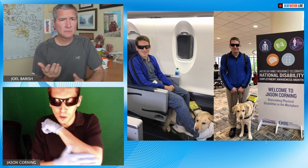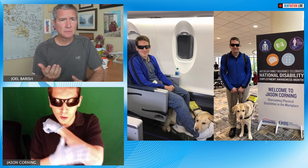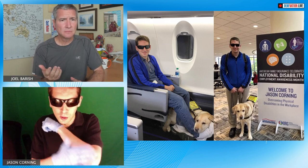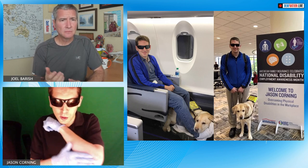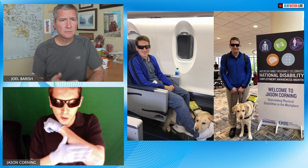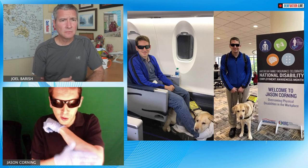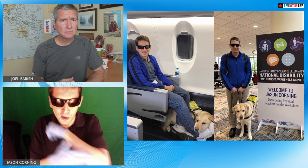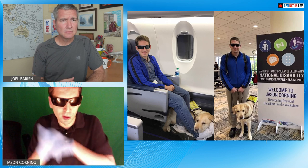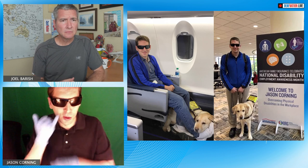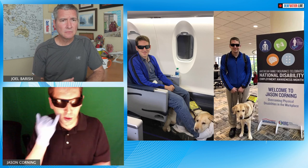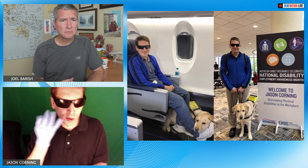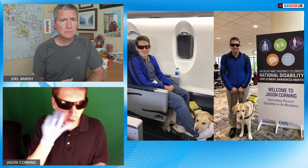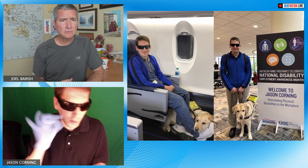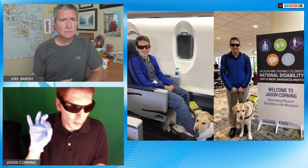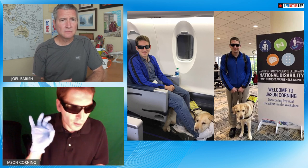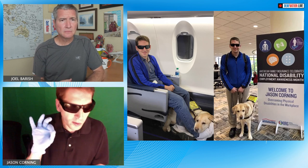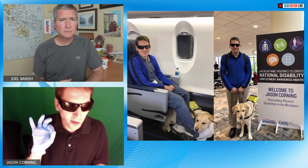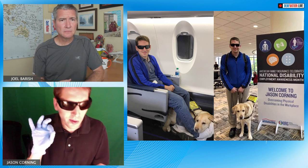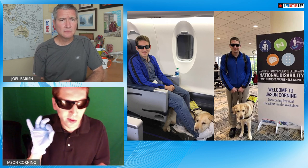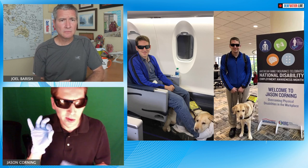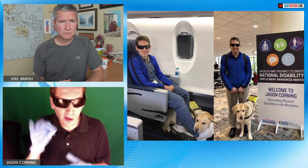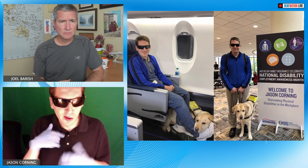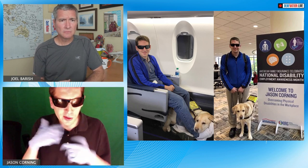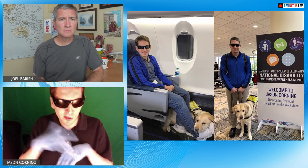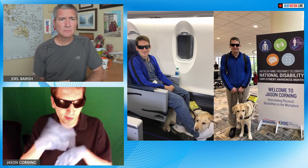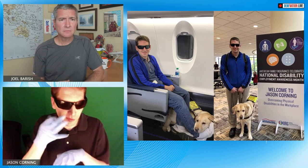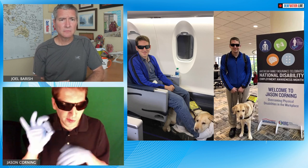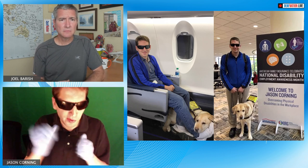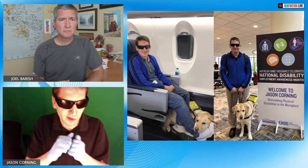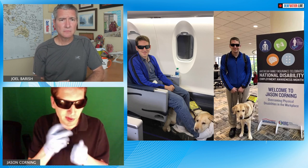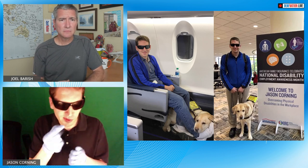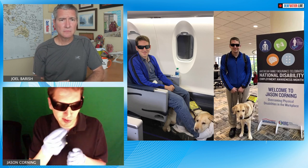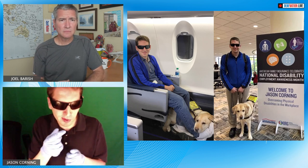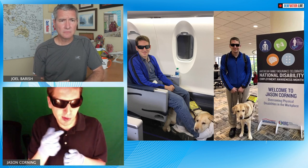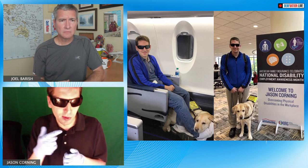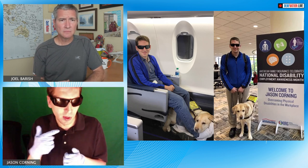it depends on the country I go to. I went to France before with my dog,